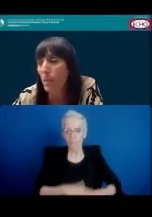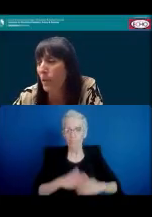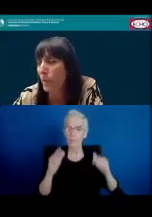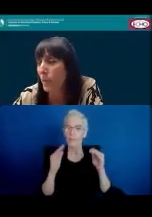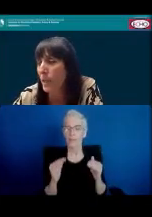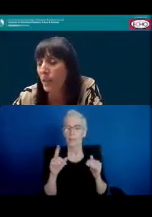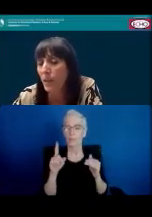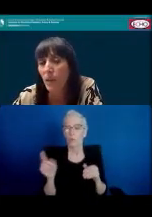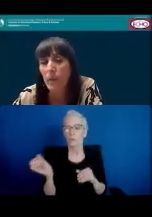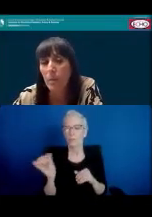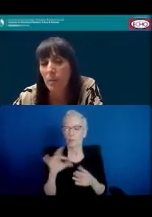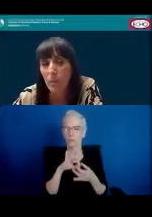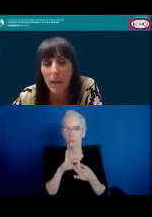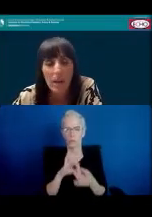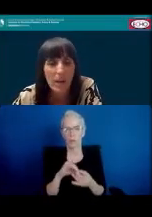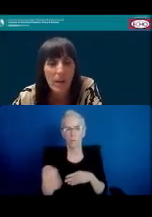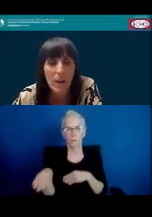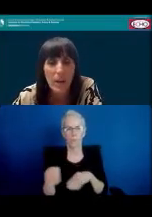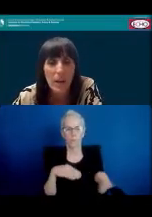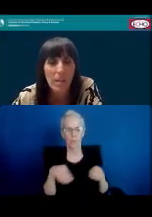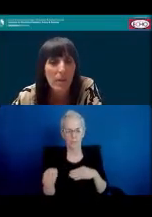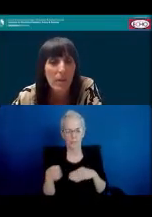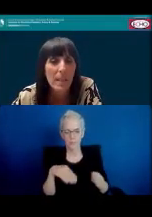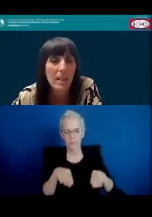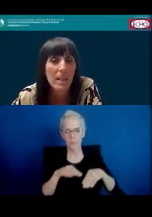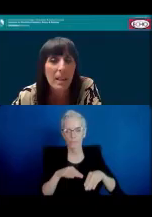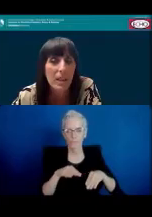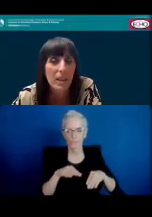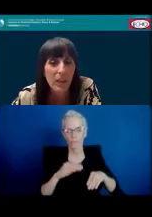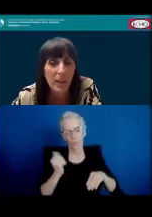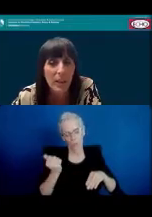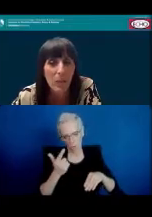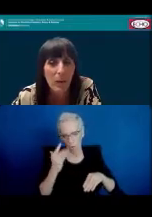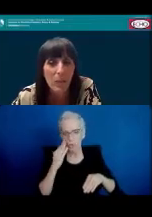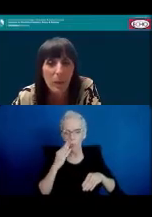movement. So we all know that movement is learning when we're